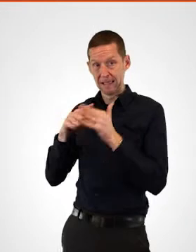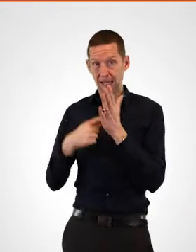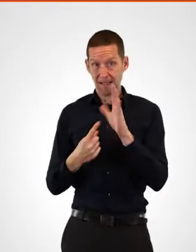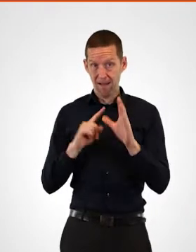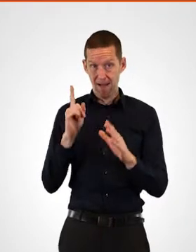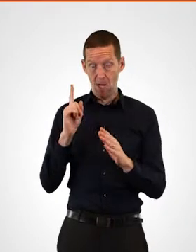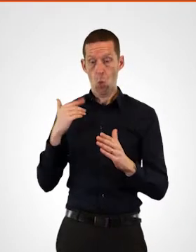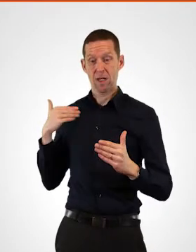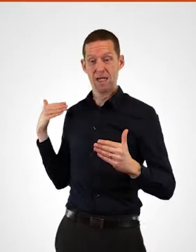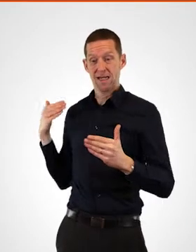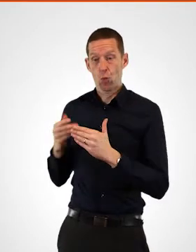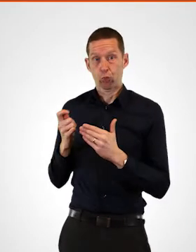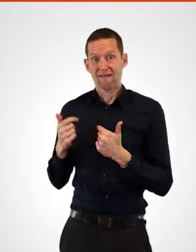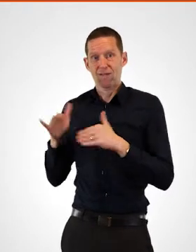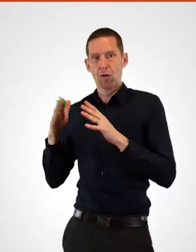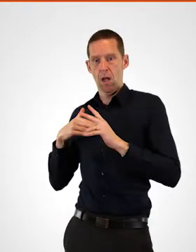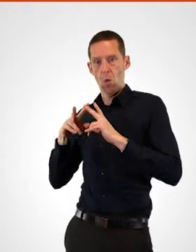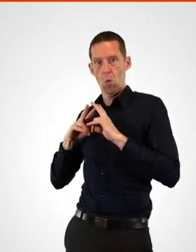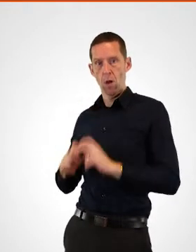and we're just in the last stages of the analysis